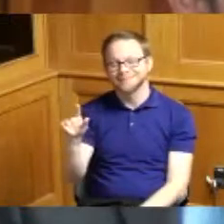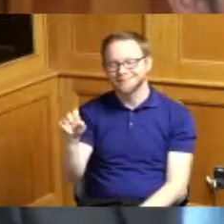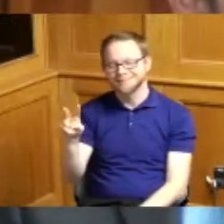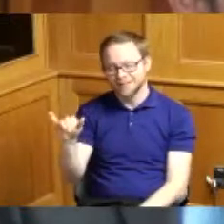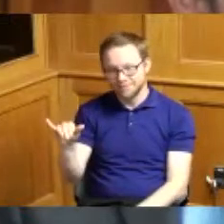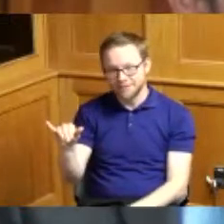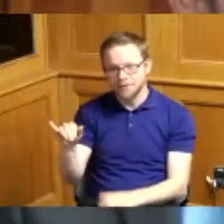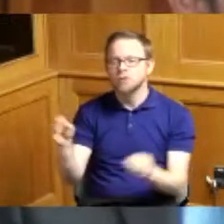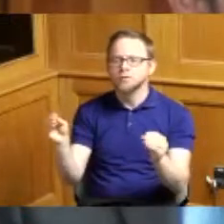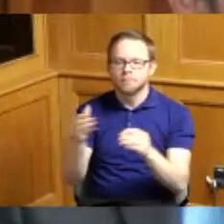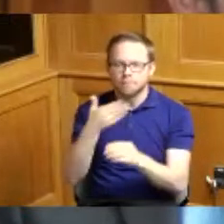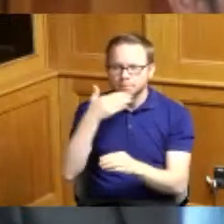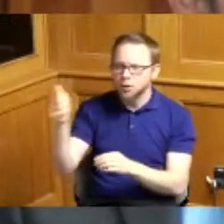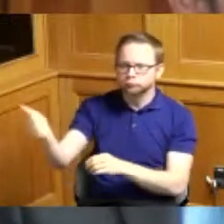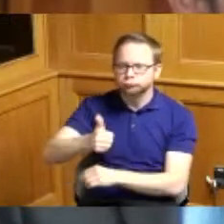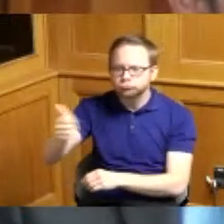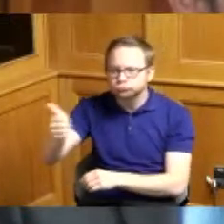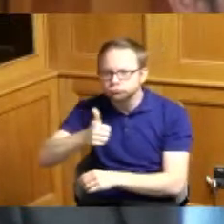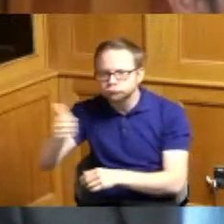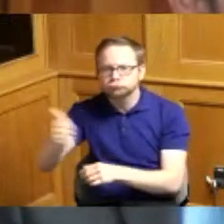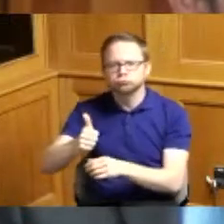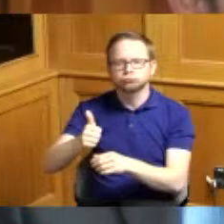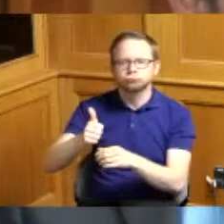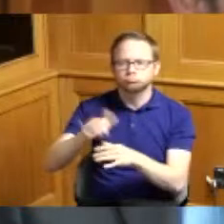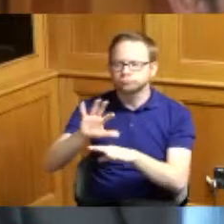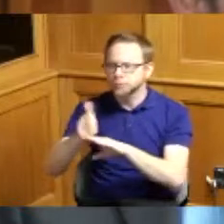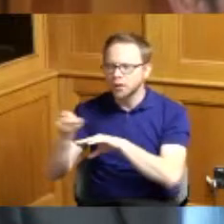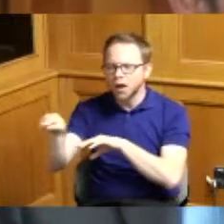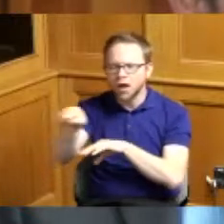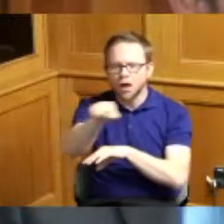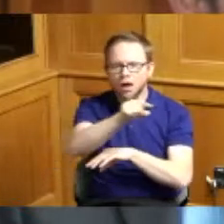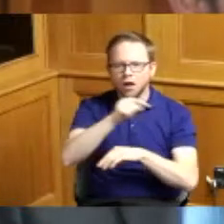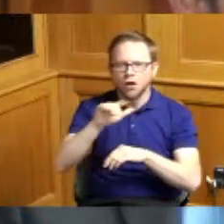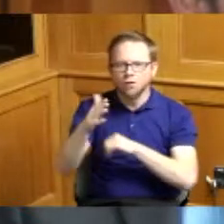transportation and infrastructure work to happen throughout this county that was a public private